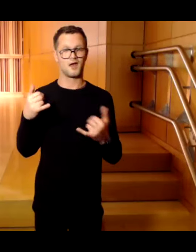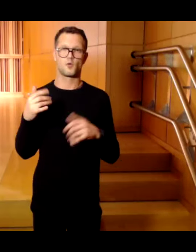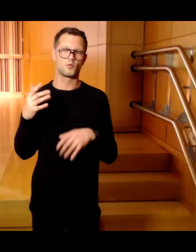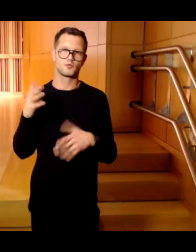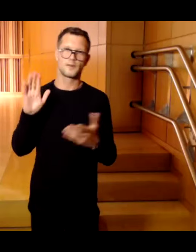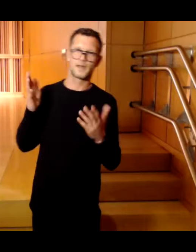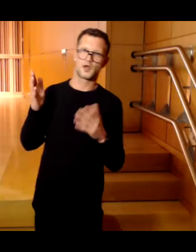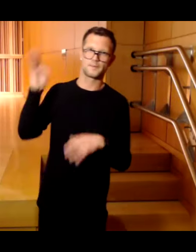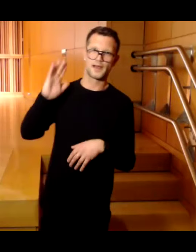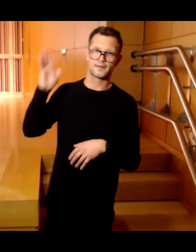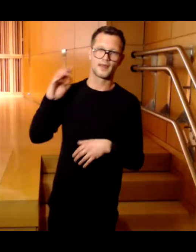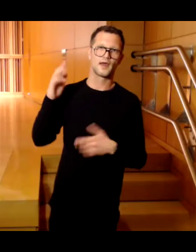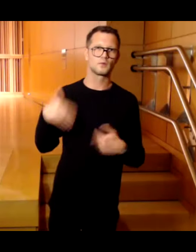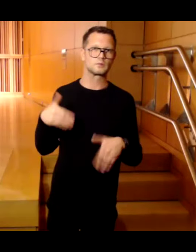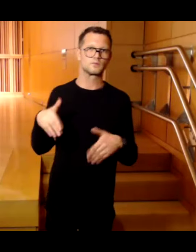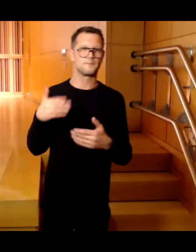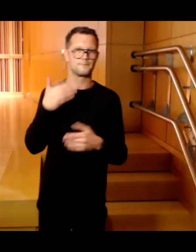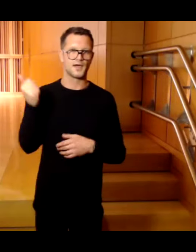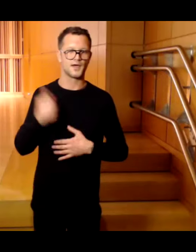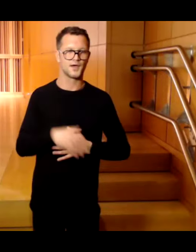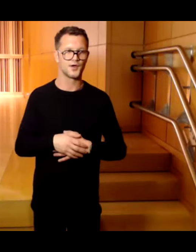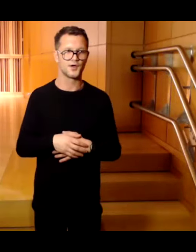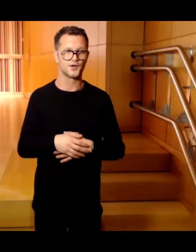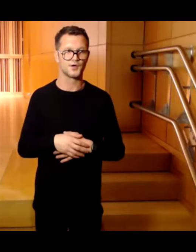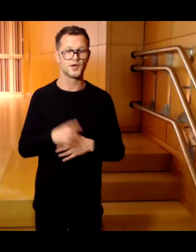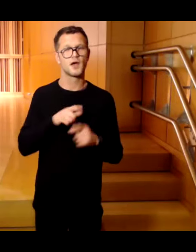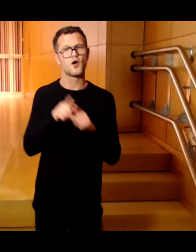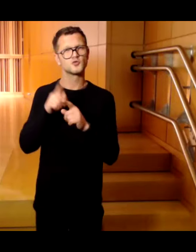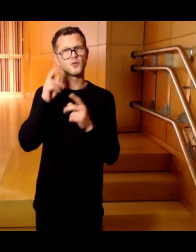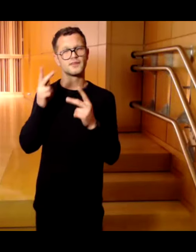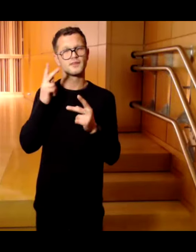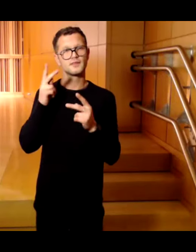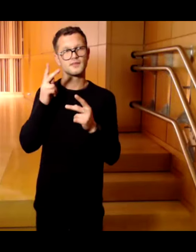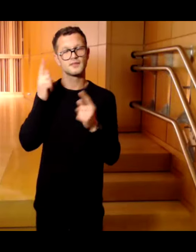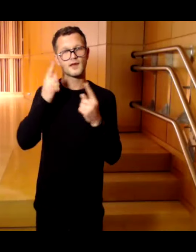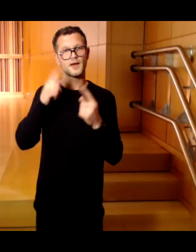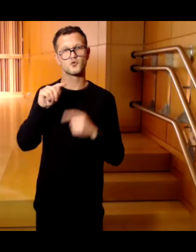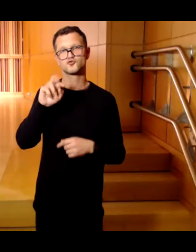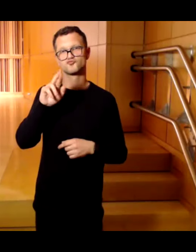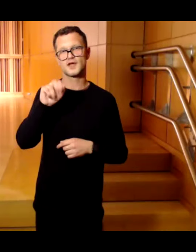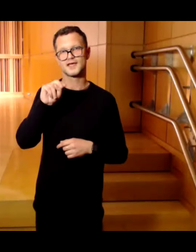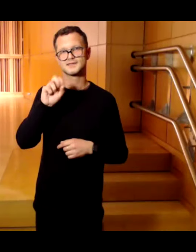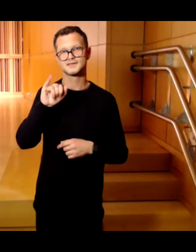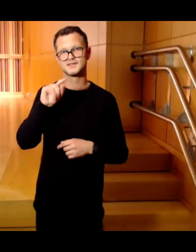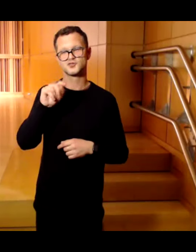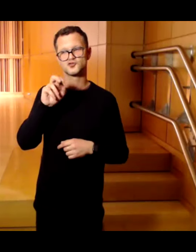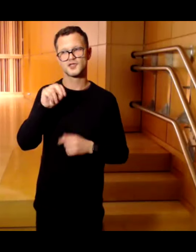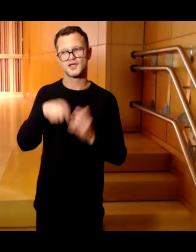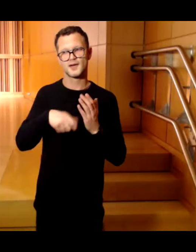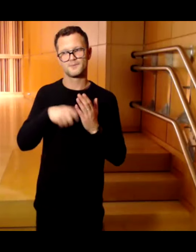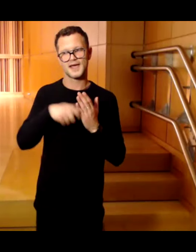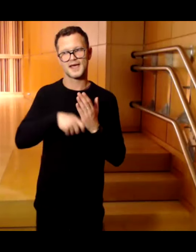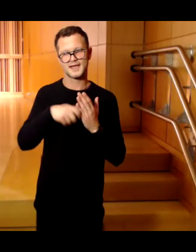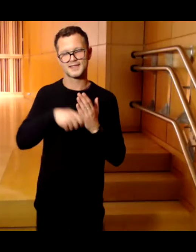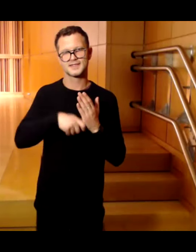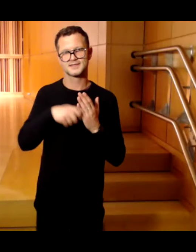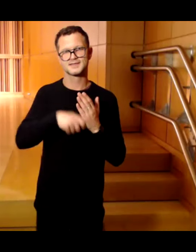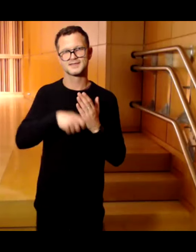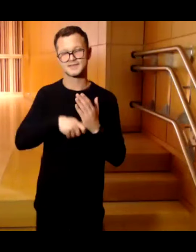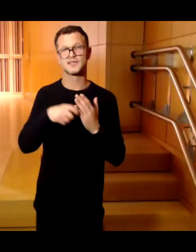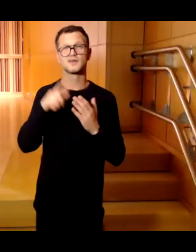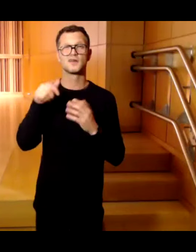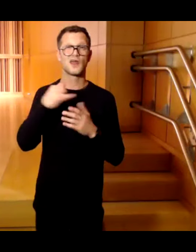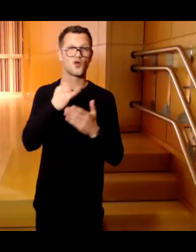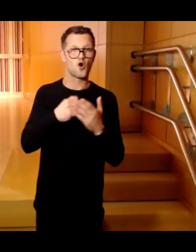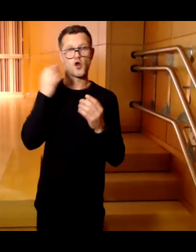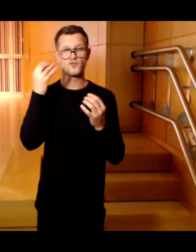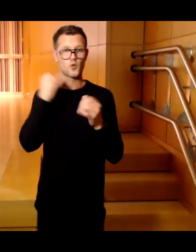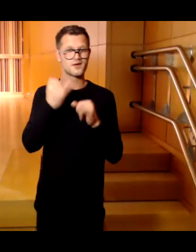I also think of Robert's stewardship of Transition Magazine, the legendary international diasporic journal of thought and art, founded as Transition Magazine and International Journal by Rajat Nyogi.